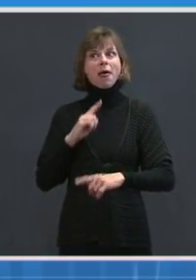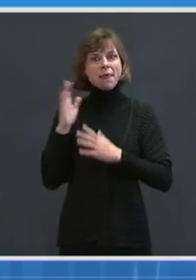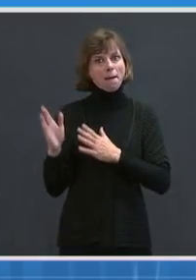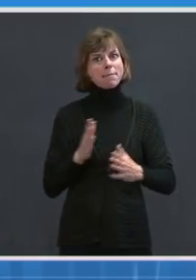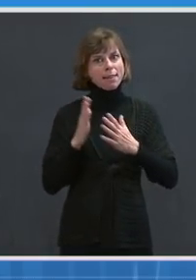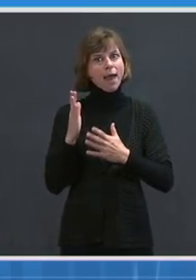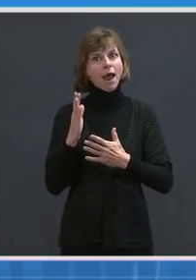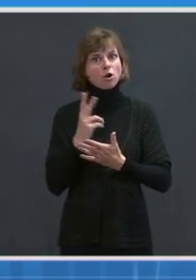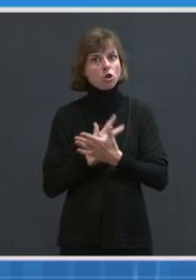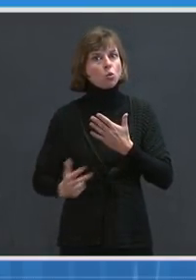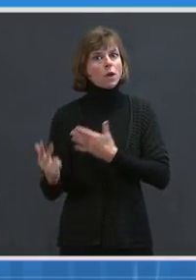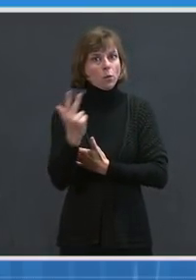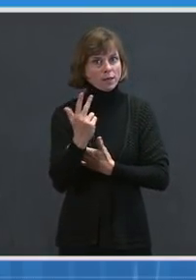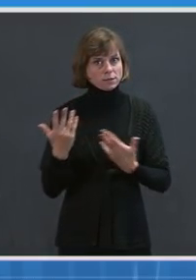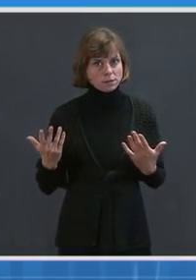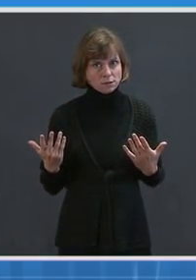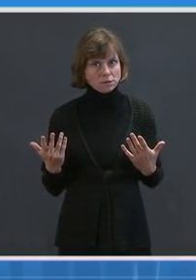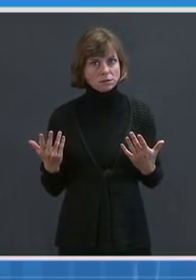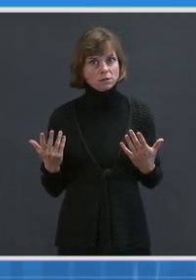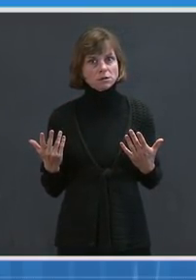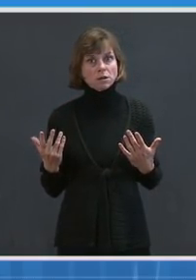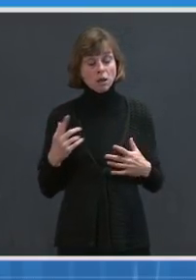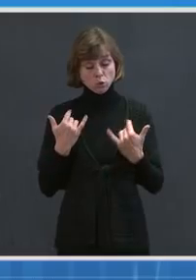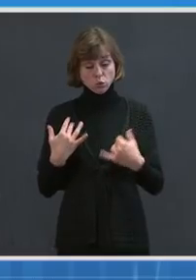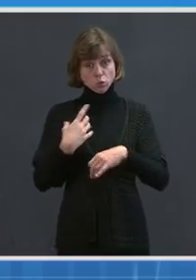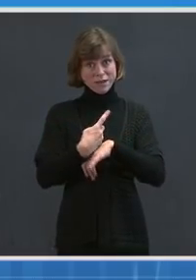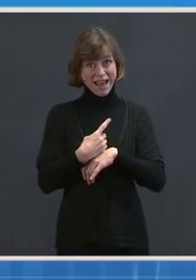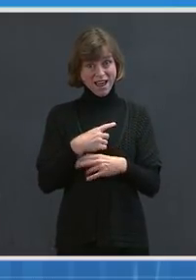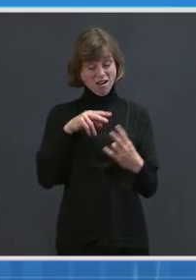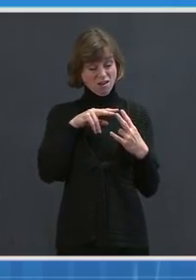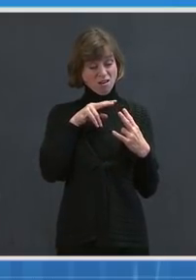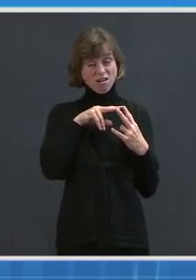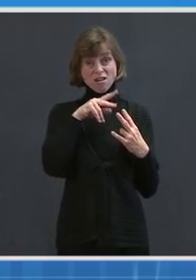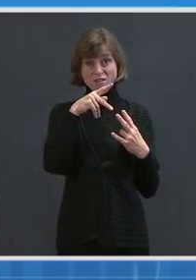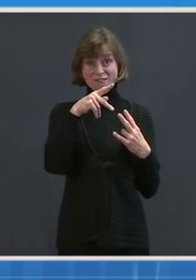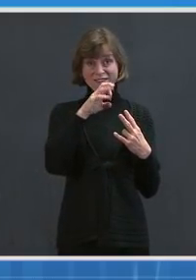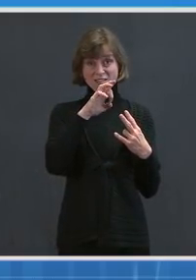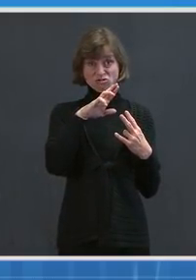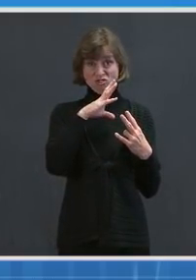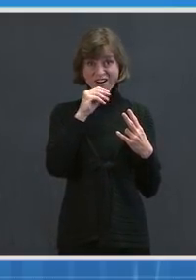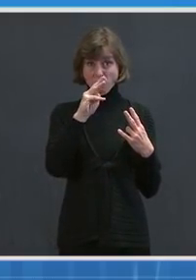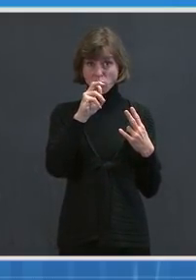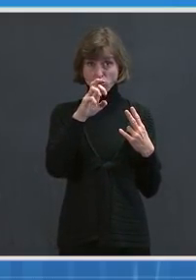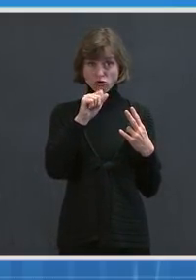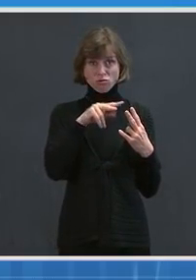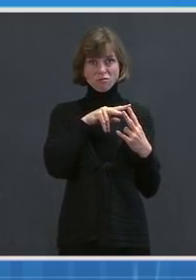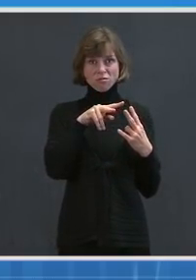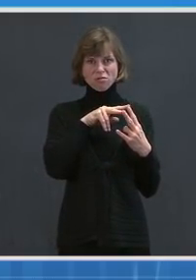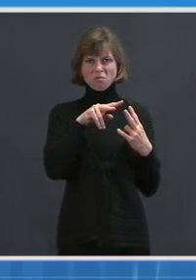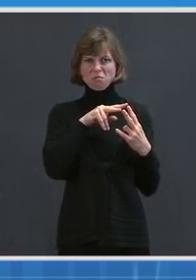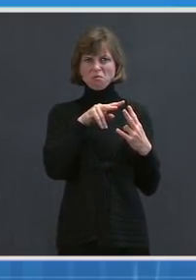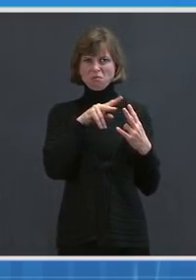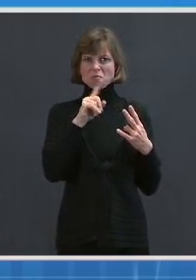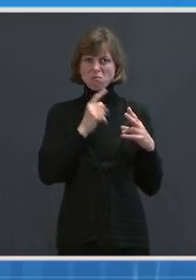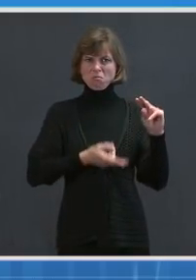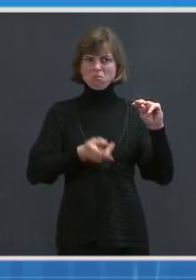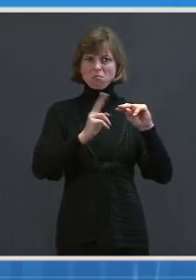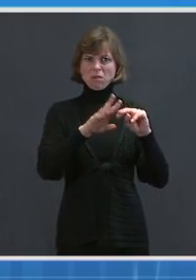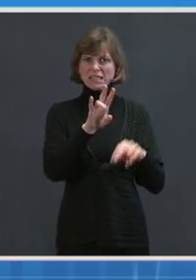even if you just look at the Pfizer and Jo- -- Pfizer and Moderna vaccines, we've taken them up about 77 percent so far,